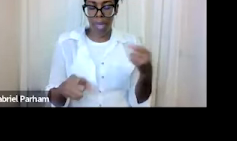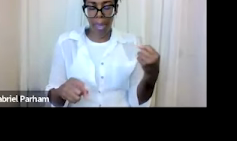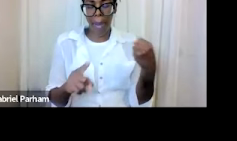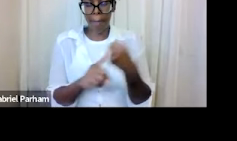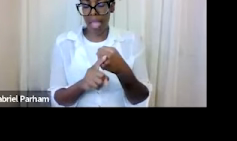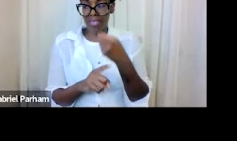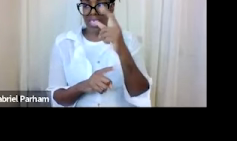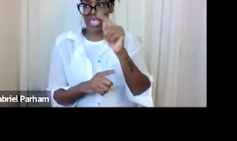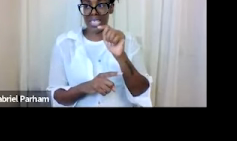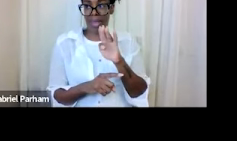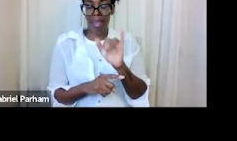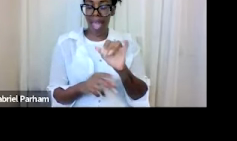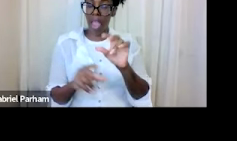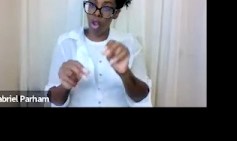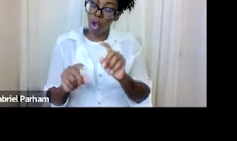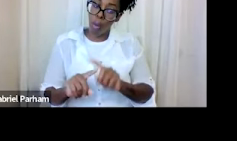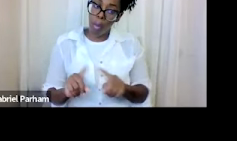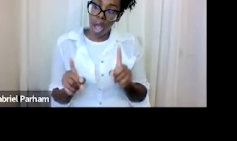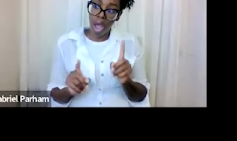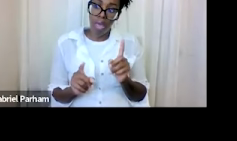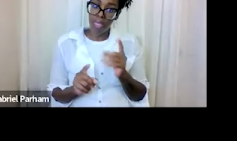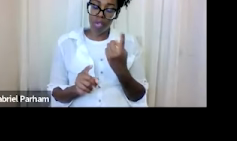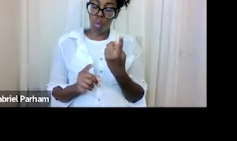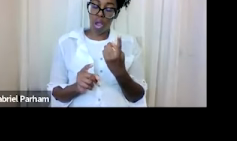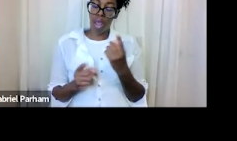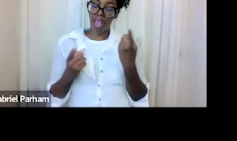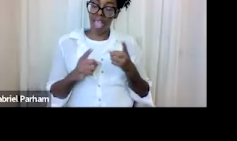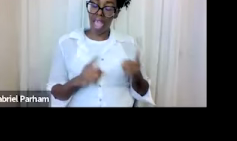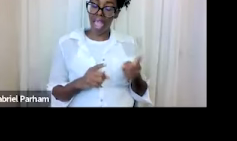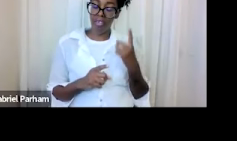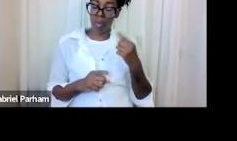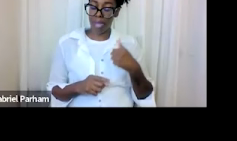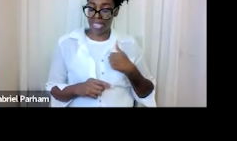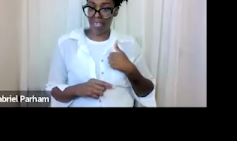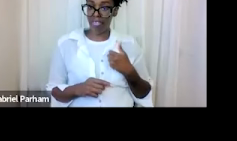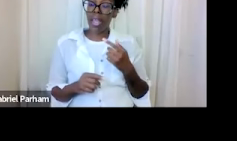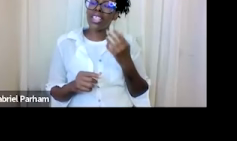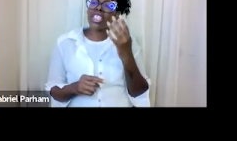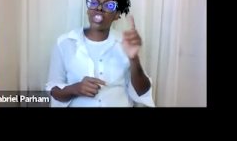but falls, vehicular accidents, those kind of things, just because someone had never experienced combat